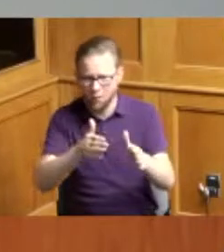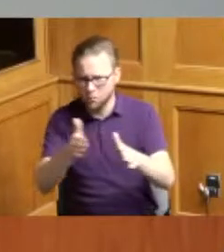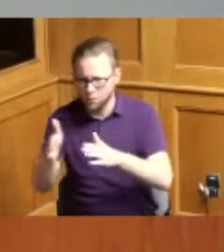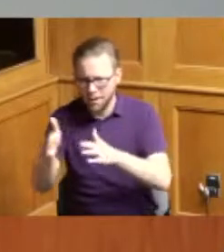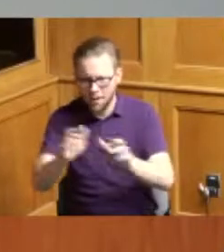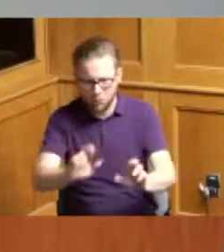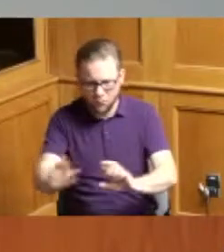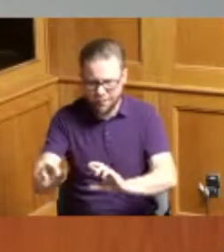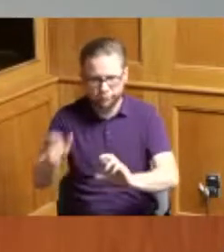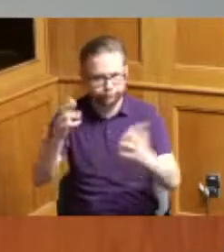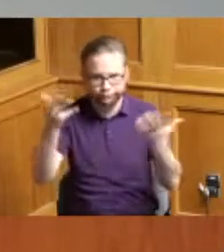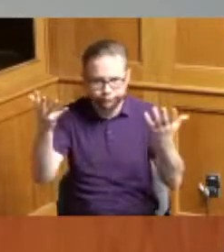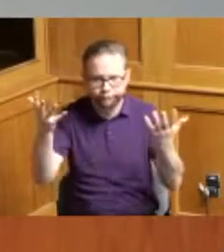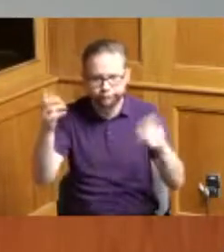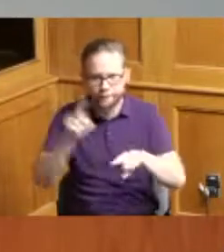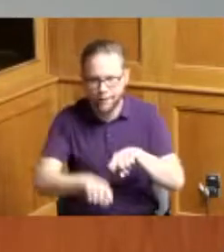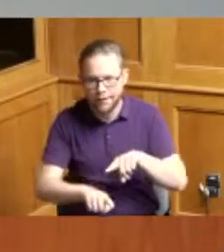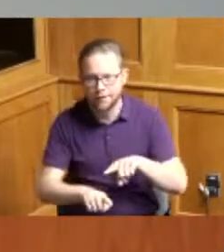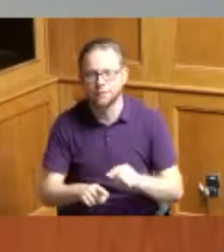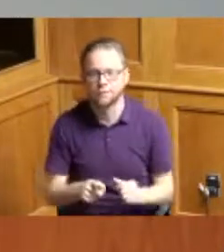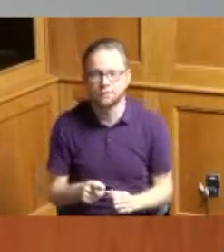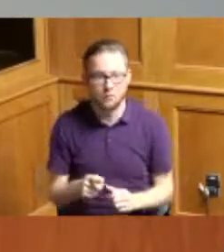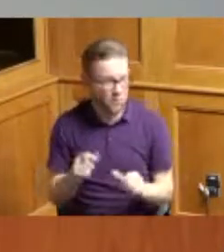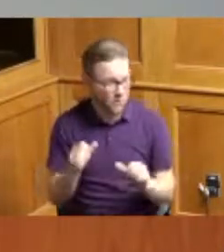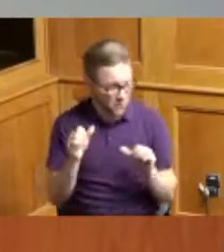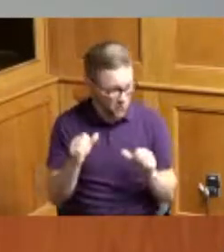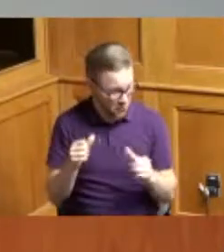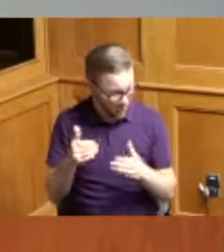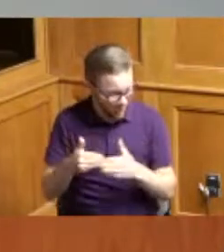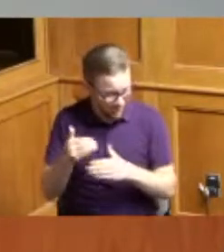if there's something like that that we can do within the next it would have to happen